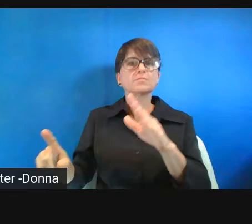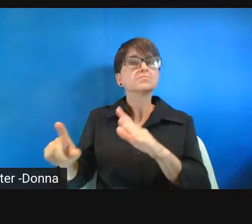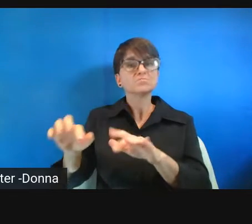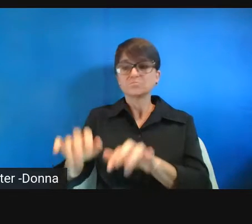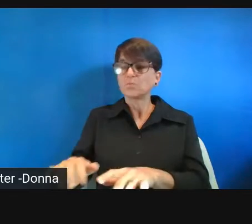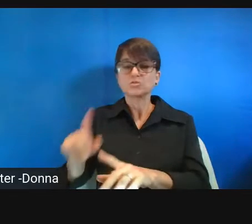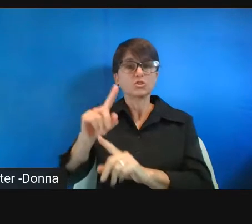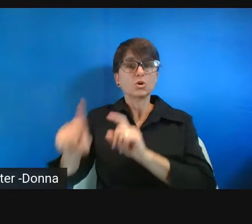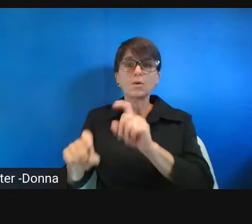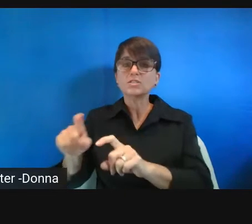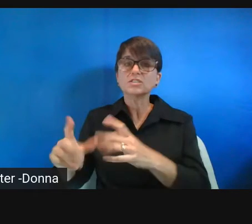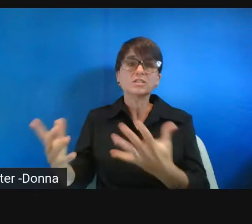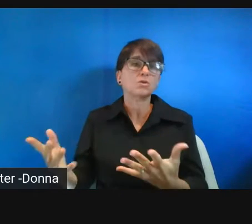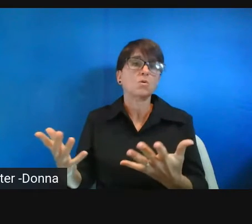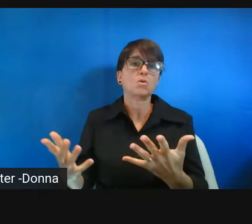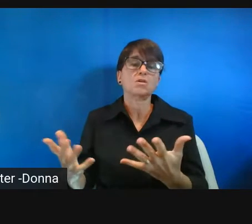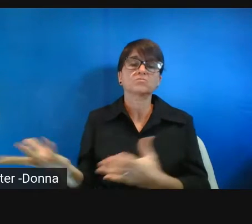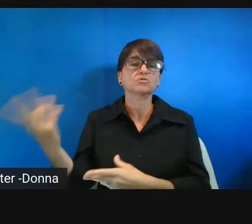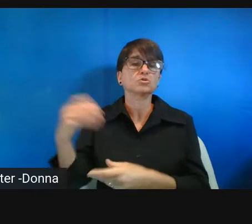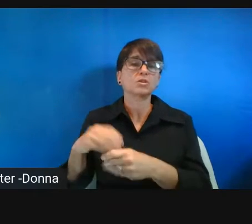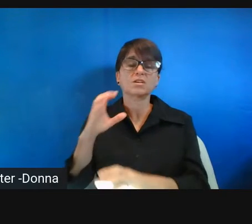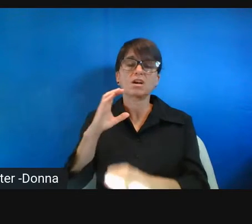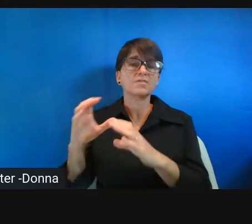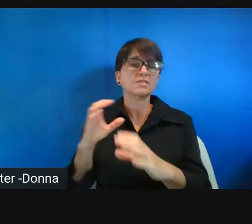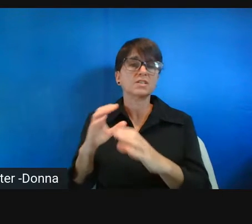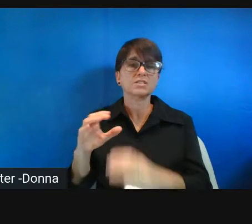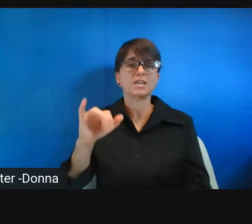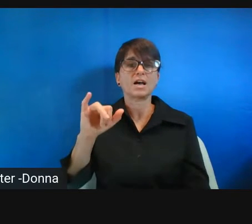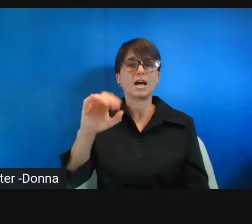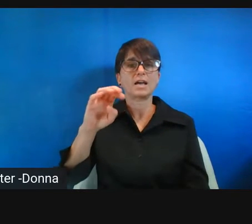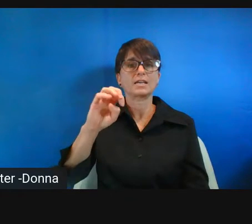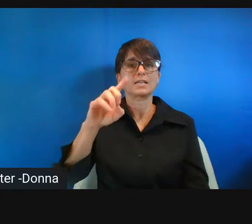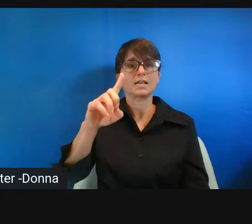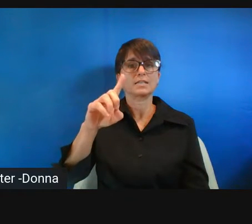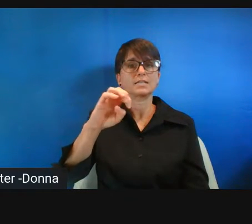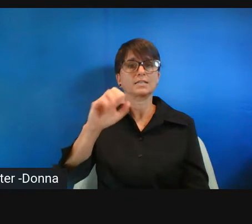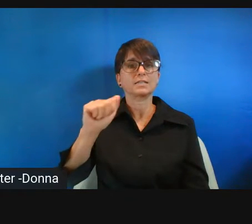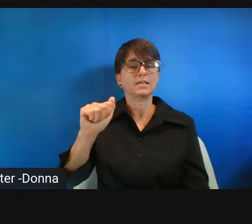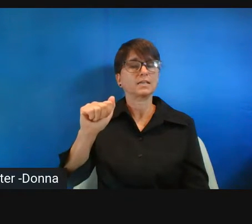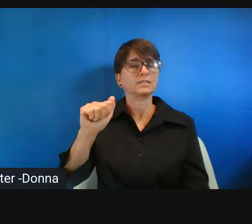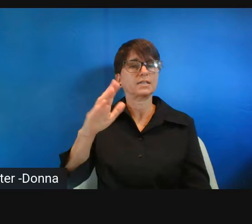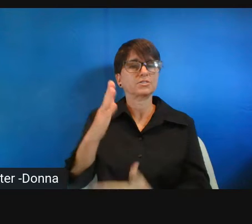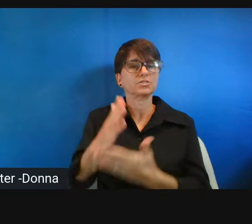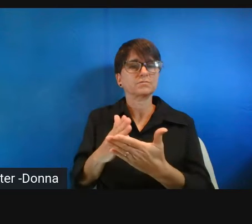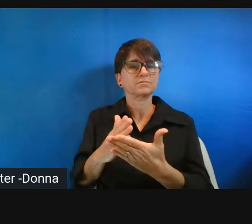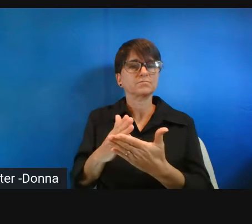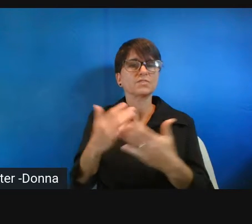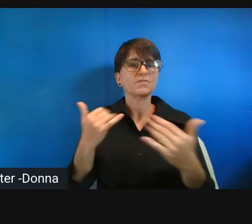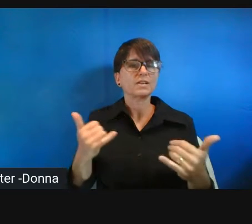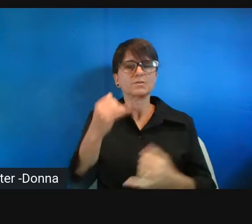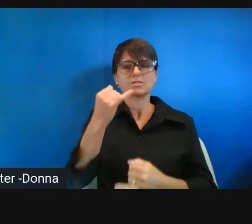or just join the conversation in the ideas section. All right, we're down to our final presentation, folks.